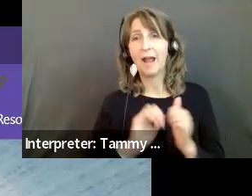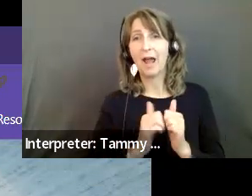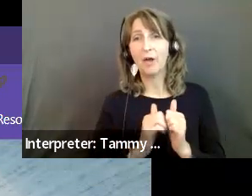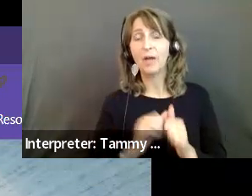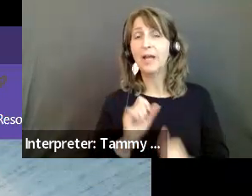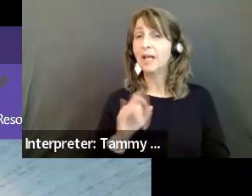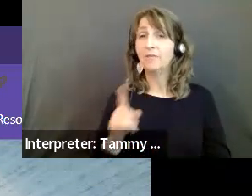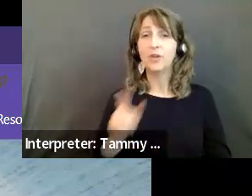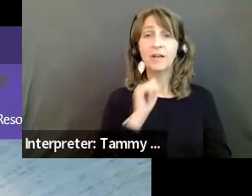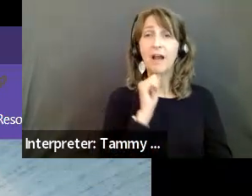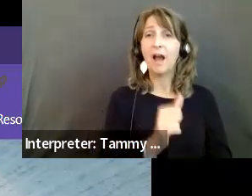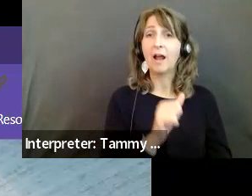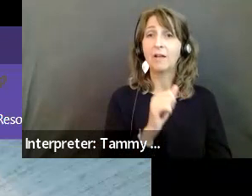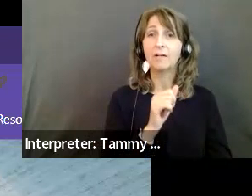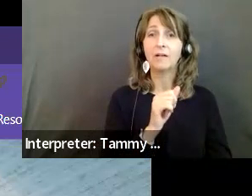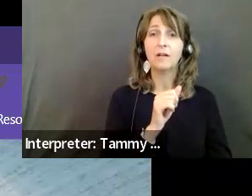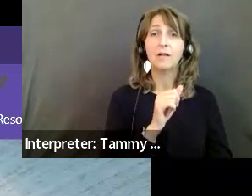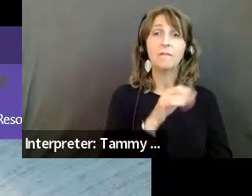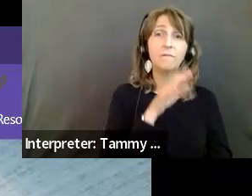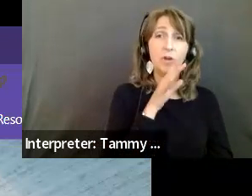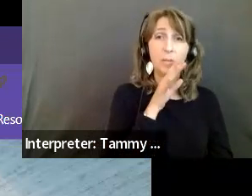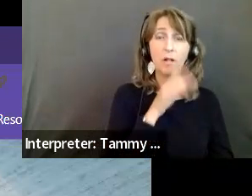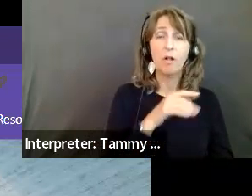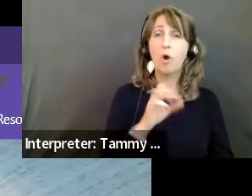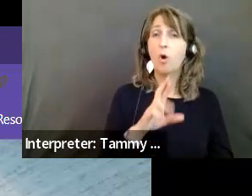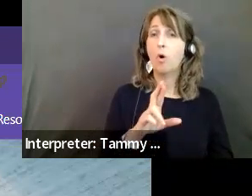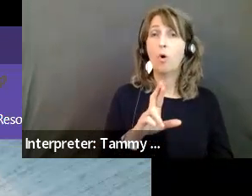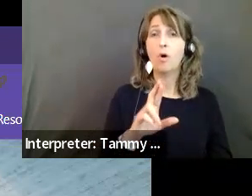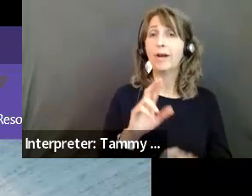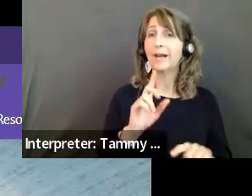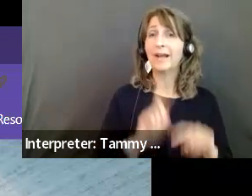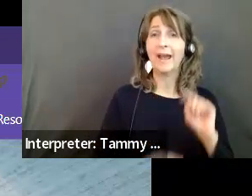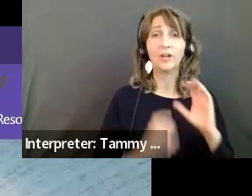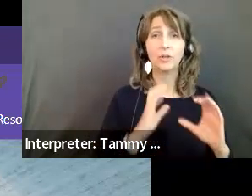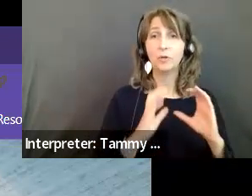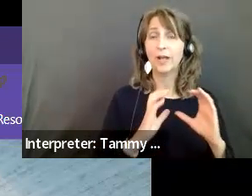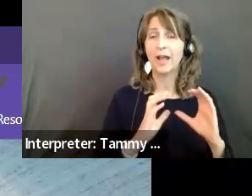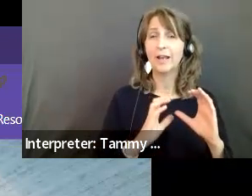How would they say that's the one? That's the choice I want. That's the answer I want to choose.